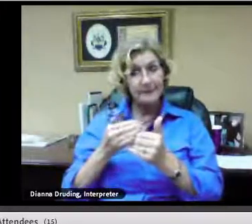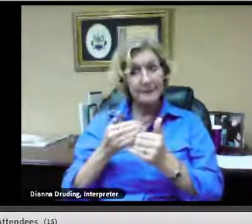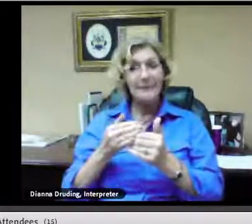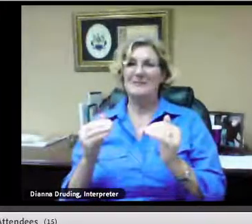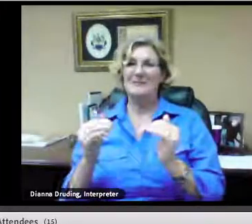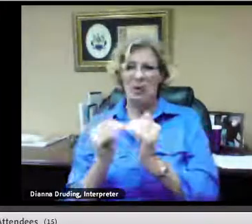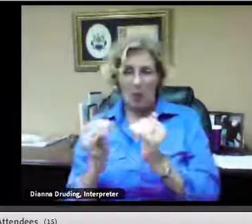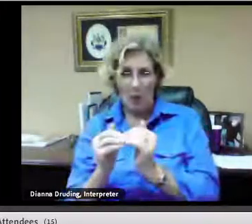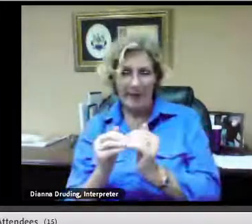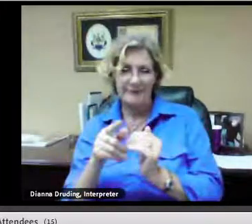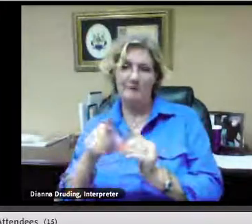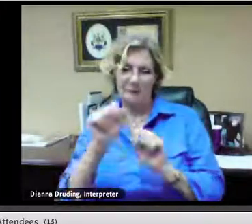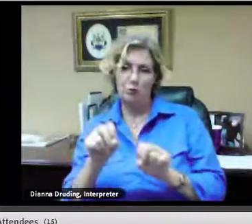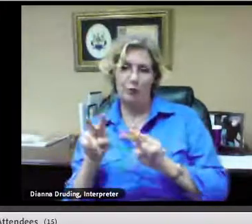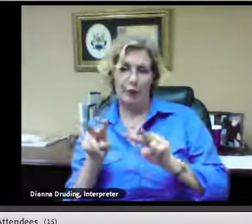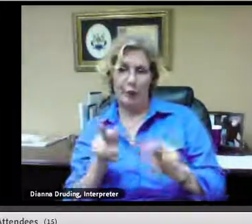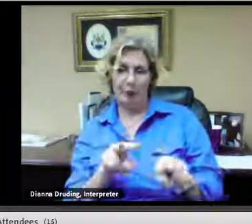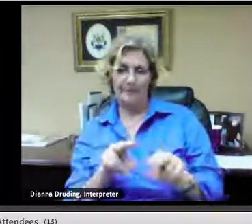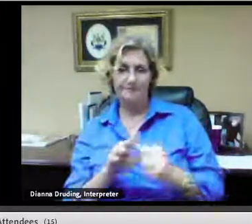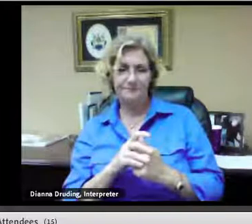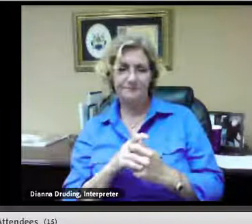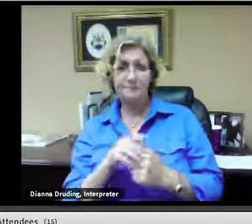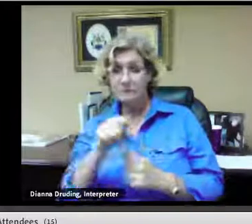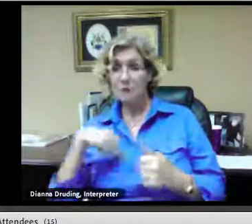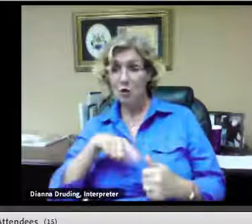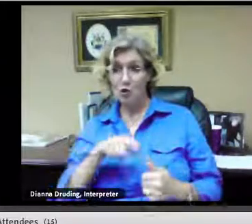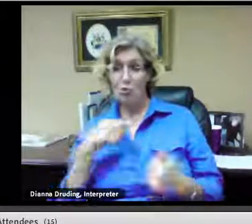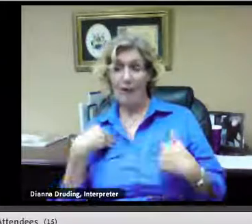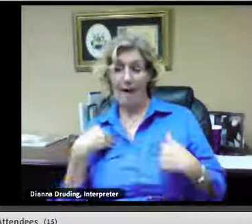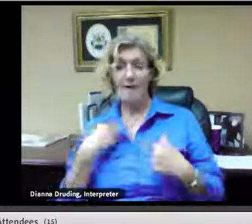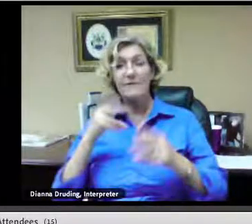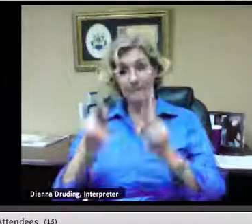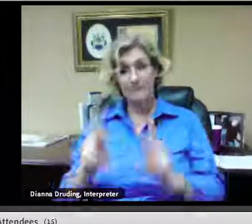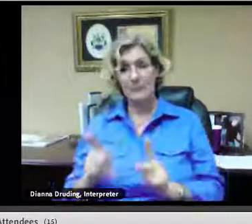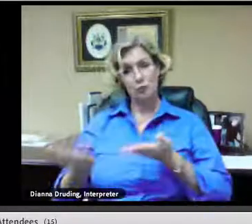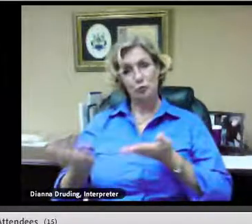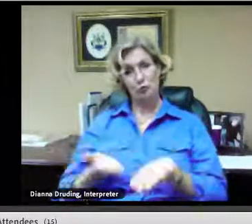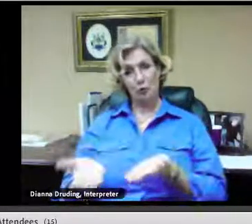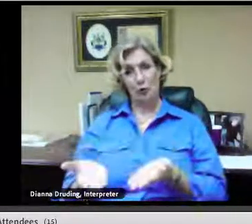So we have the person or the patron served. You add in the disability